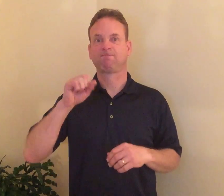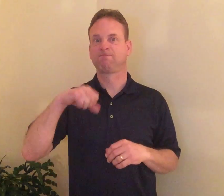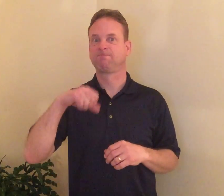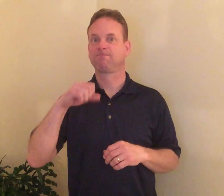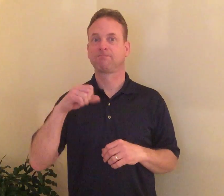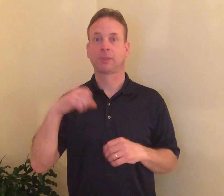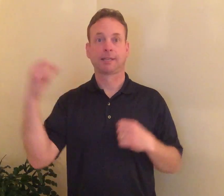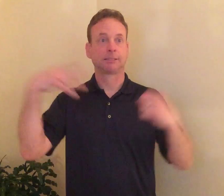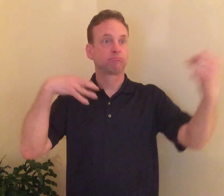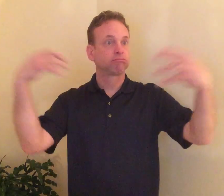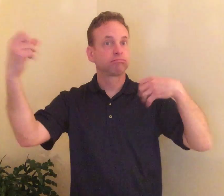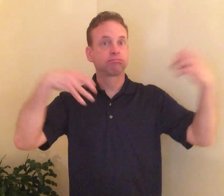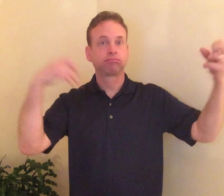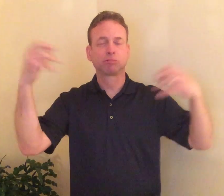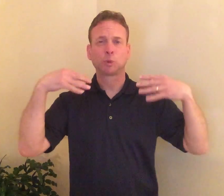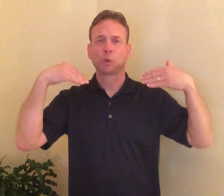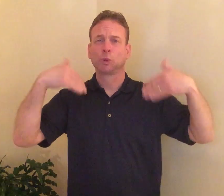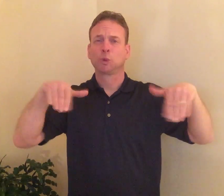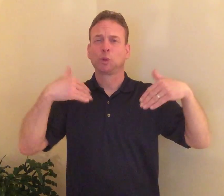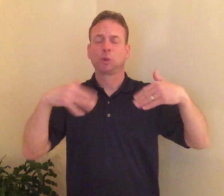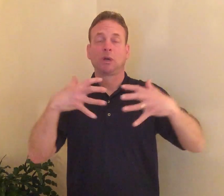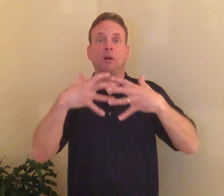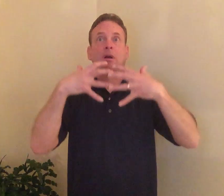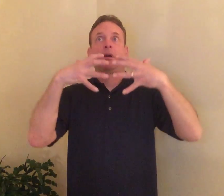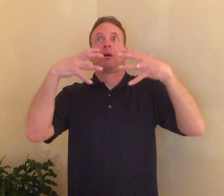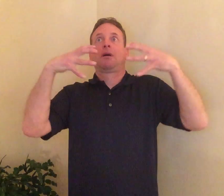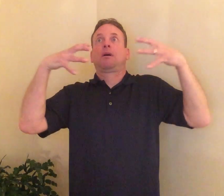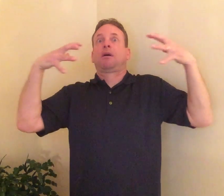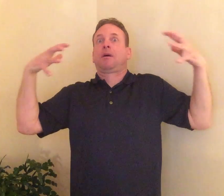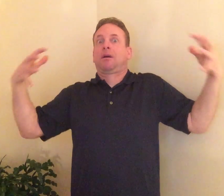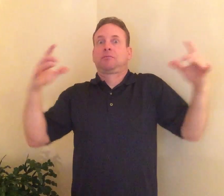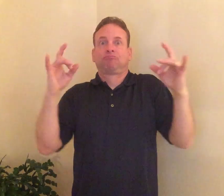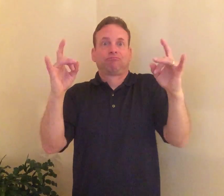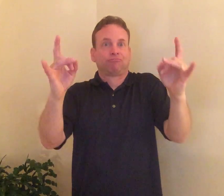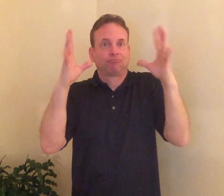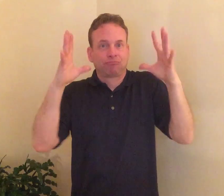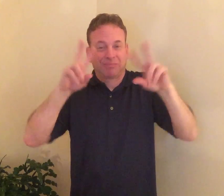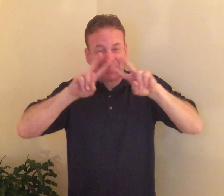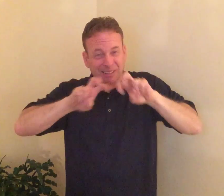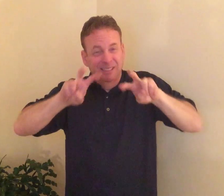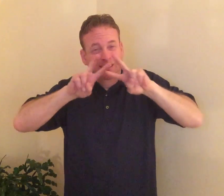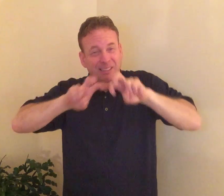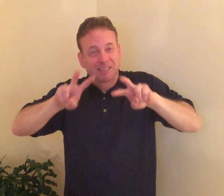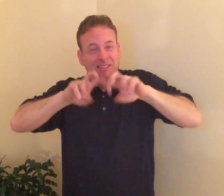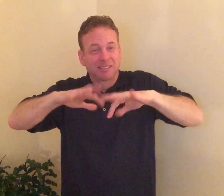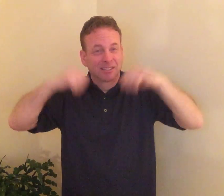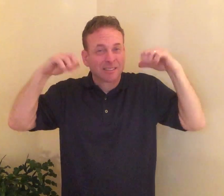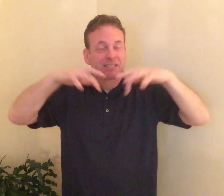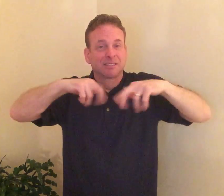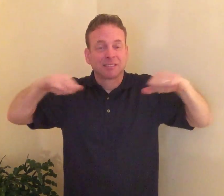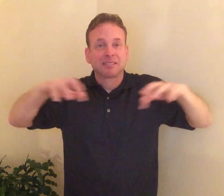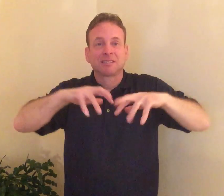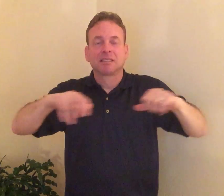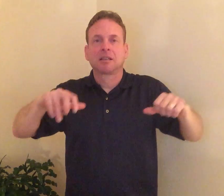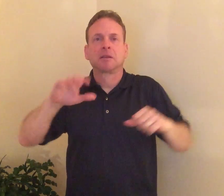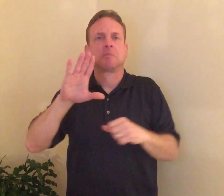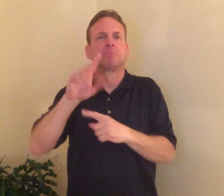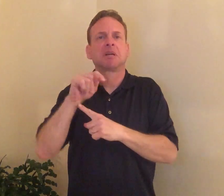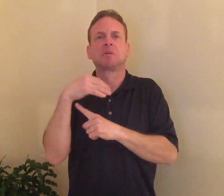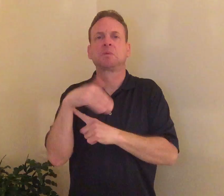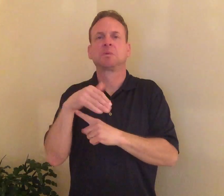The response rate was really incredible. And the analysis was challenging, as well.